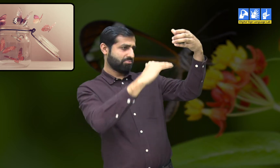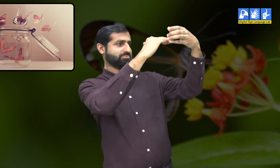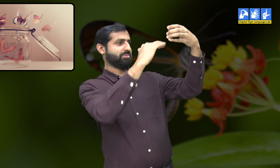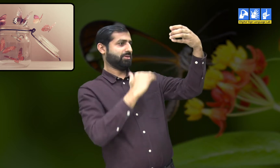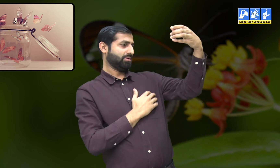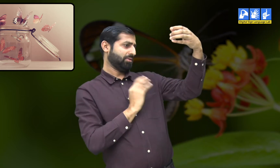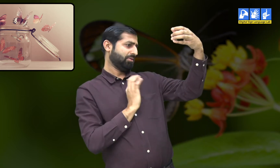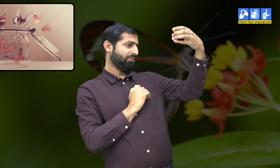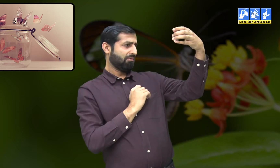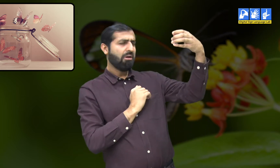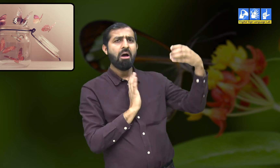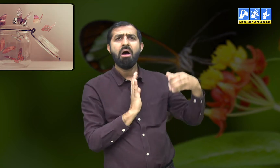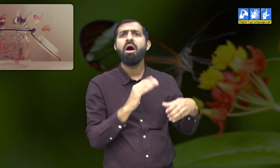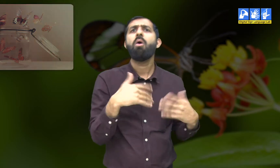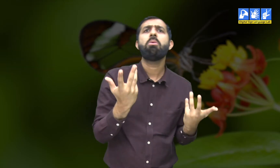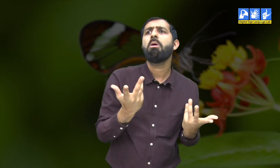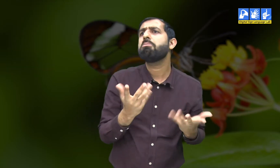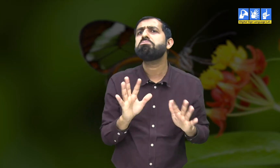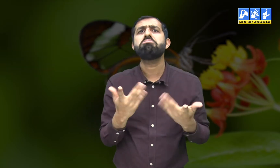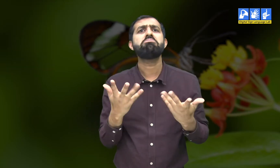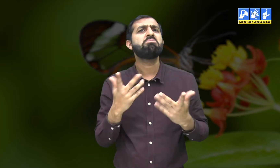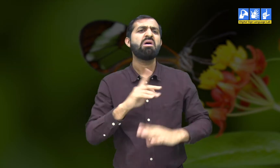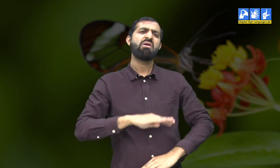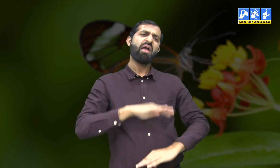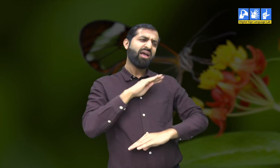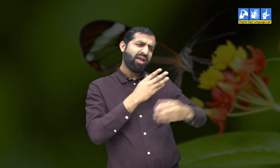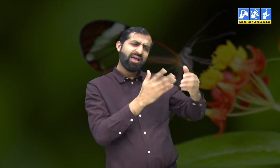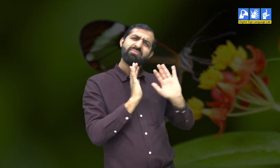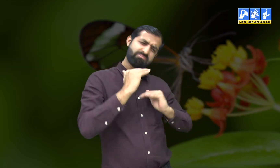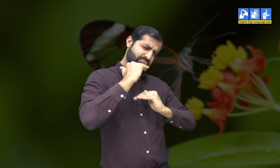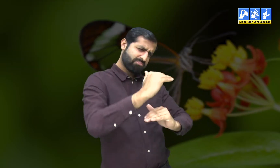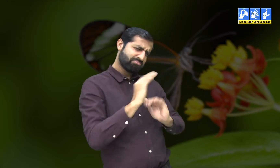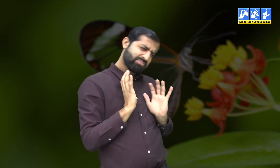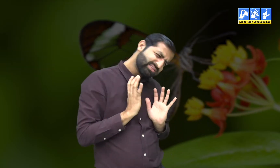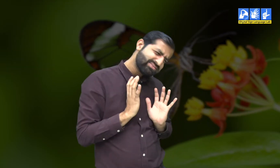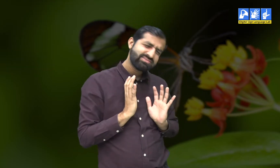He thought it to be an end of butterfly collection.